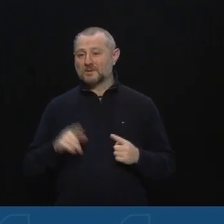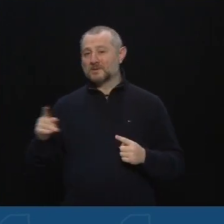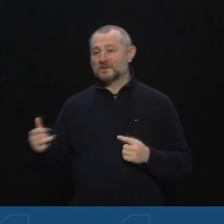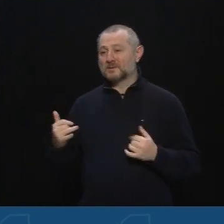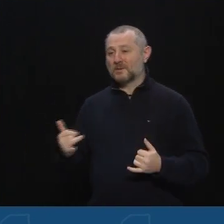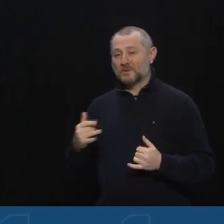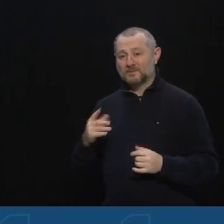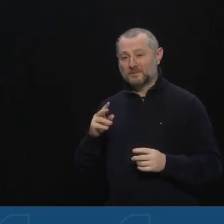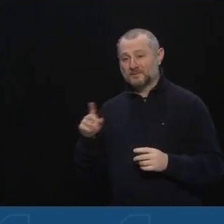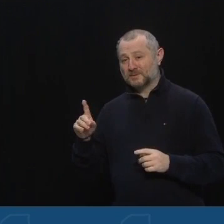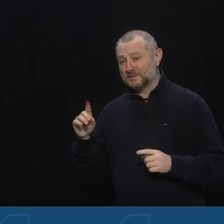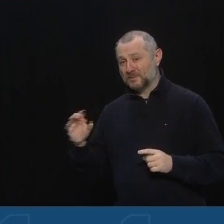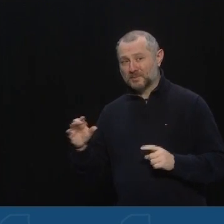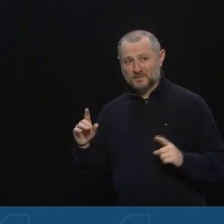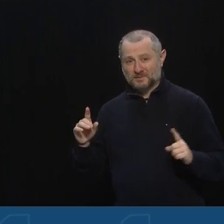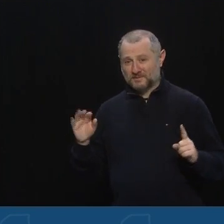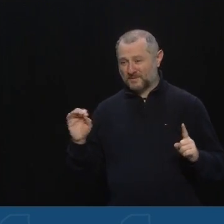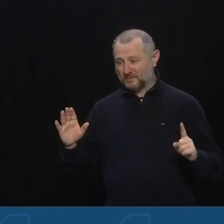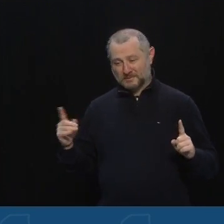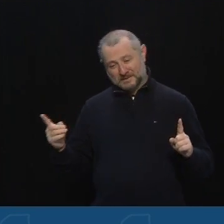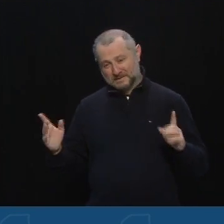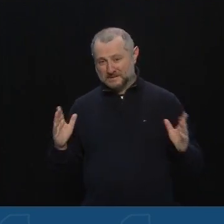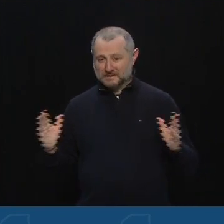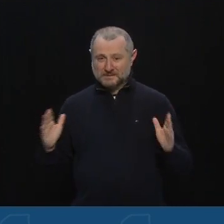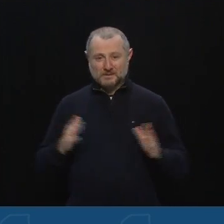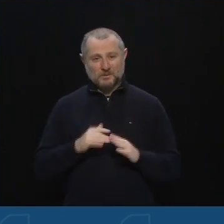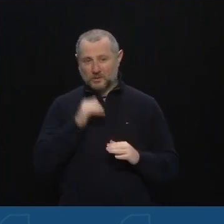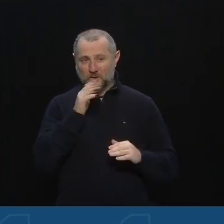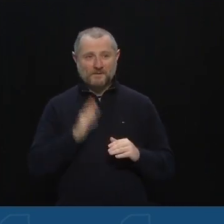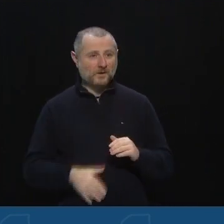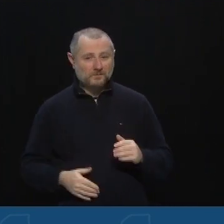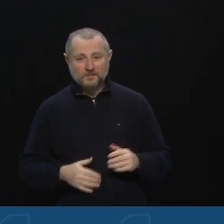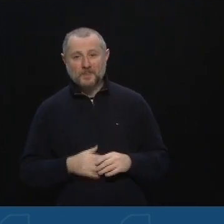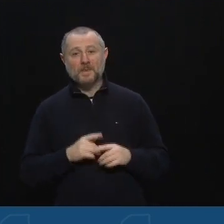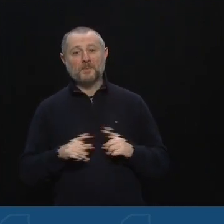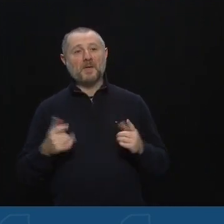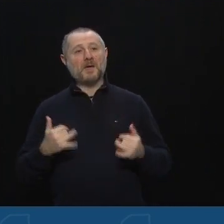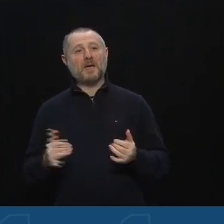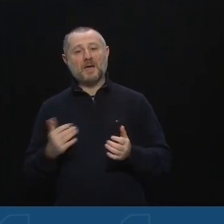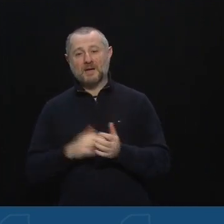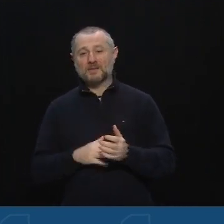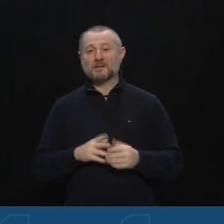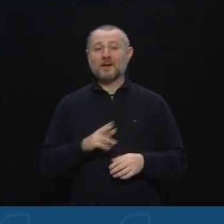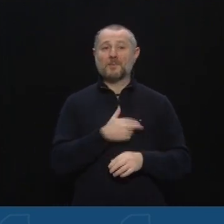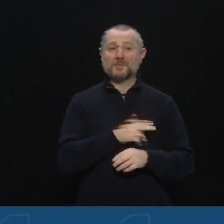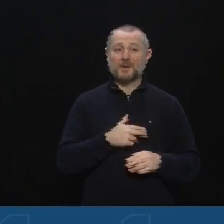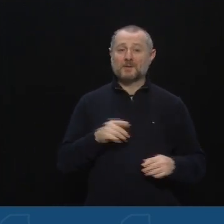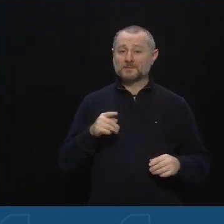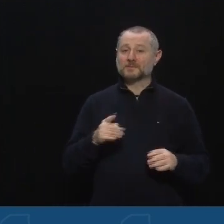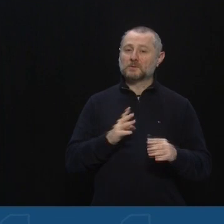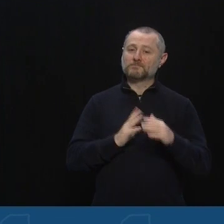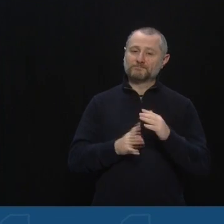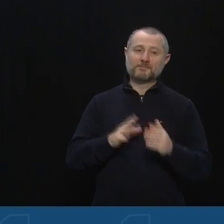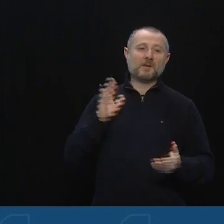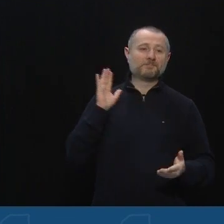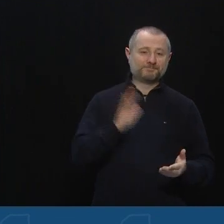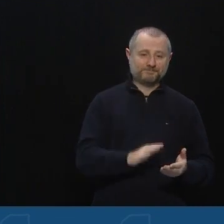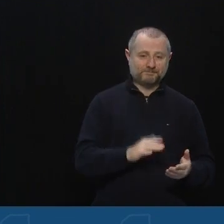THIS IS NOT SAYING IT'S OVER. DECEMBER 1st. LOOK AT DECEMBER 1st. A LITTLE WAYS TO GO.